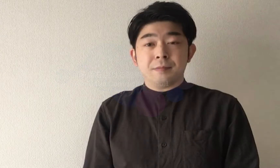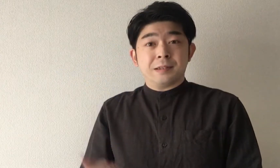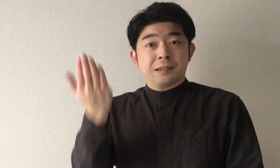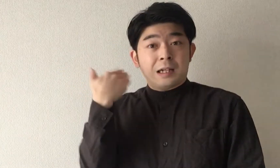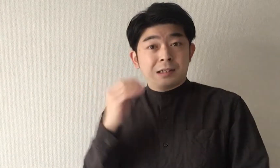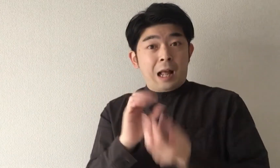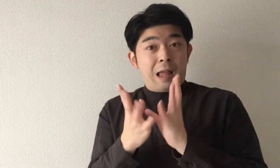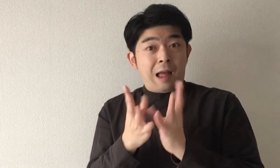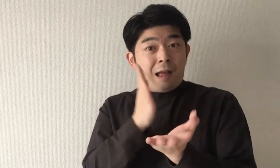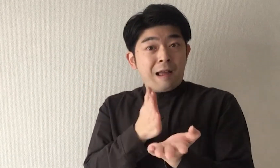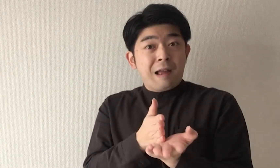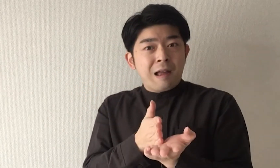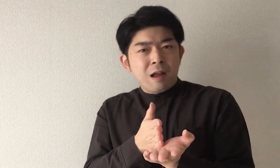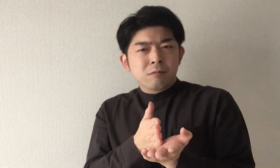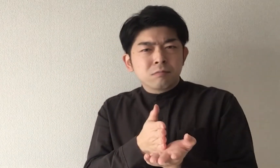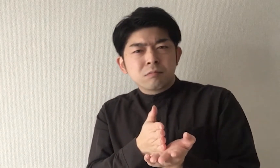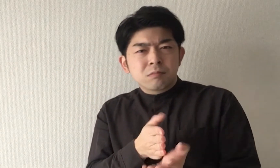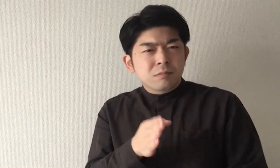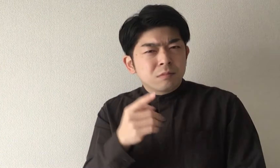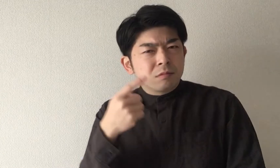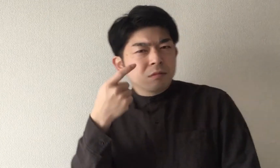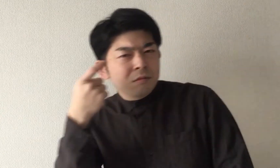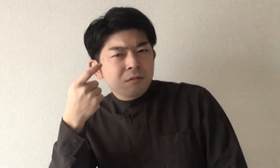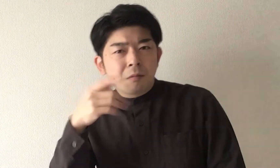You may be a bit confused by his argument.